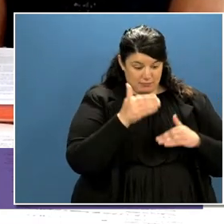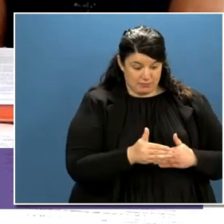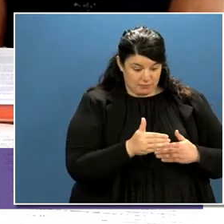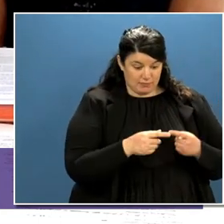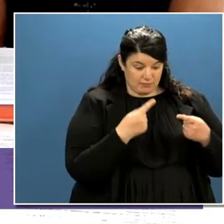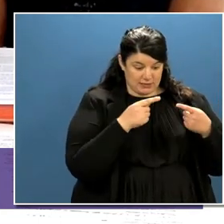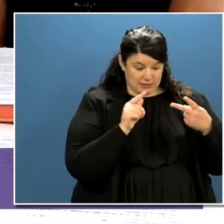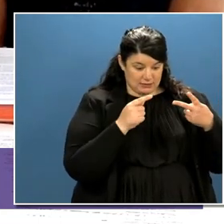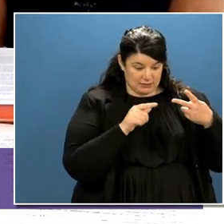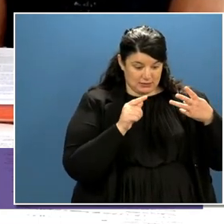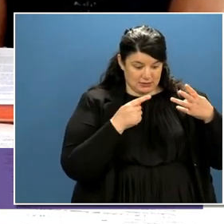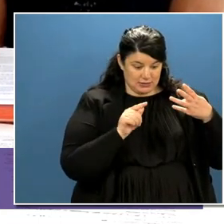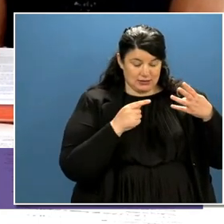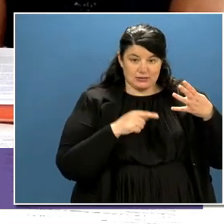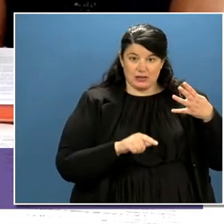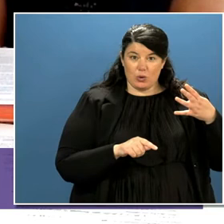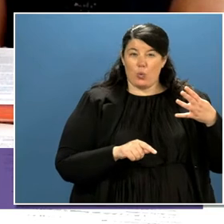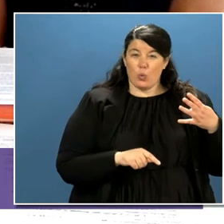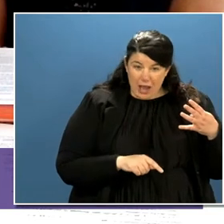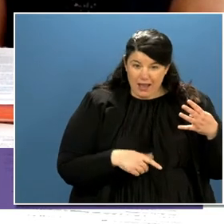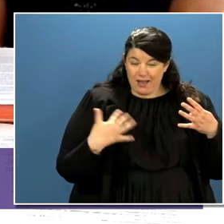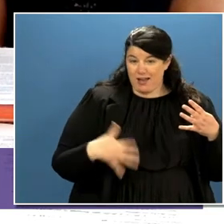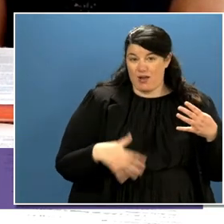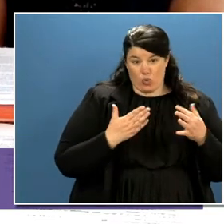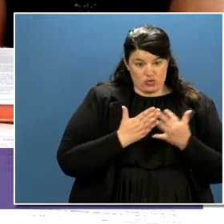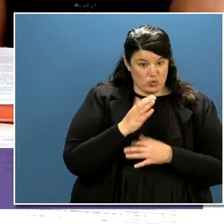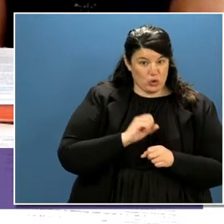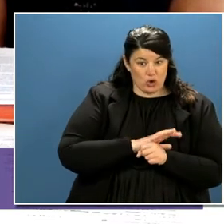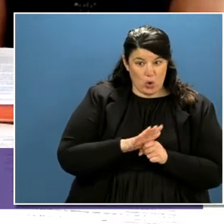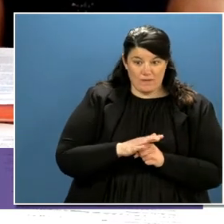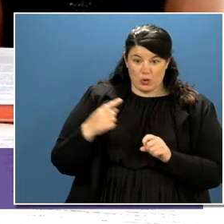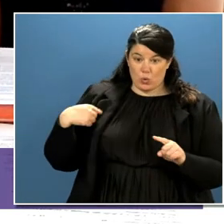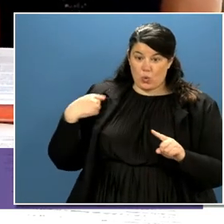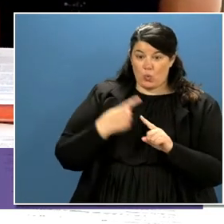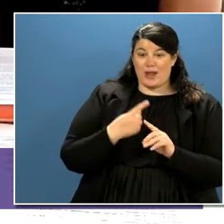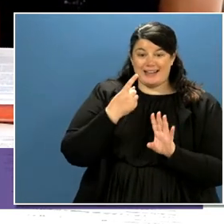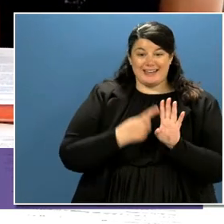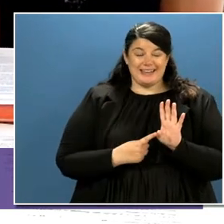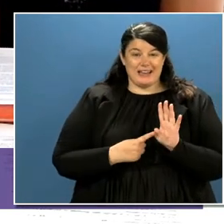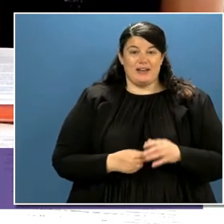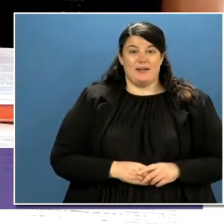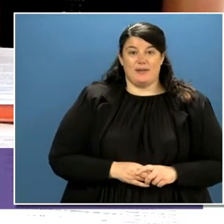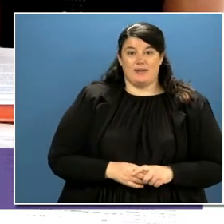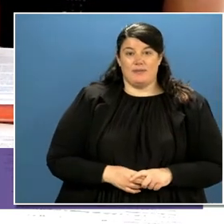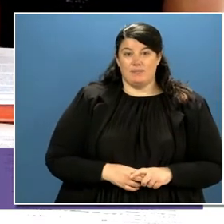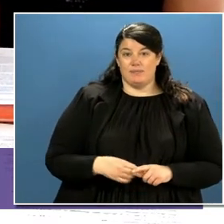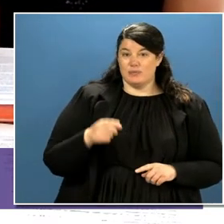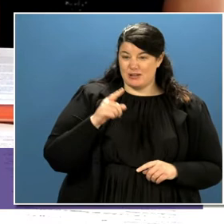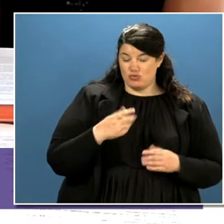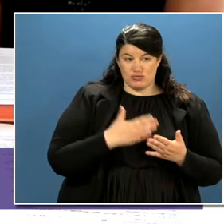And that is huge in COVID --- within the year that we've had, it is a real testament to their level of commitment.